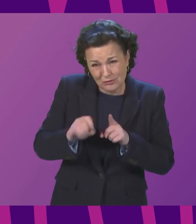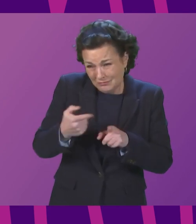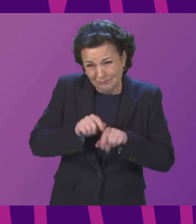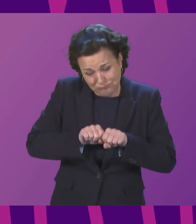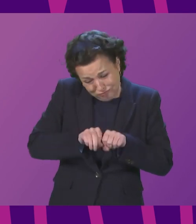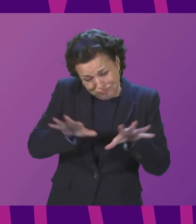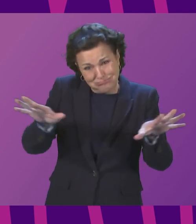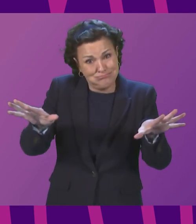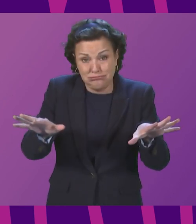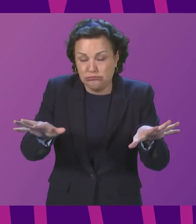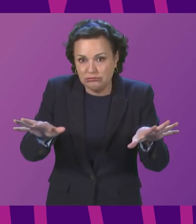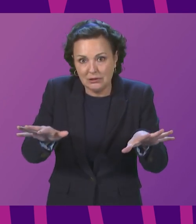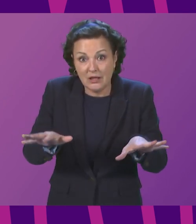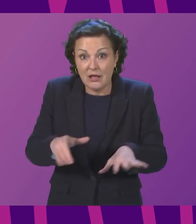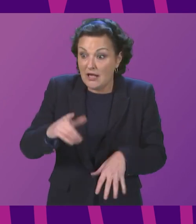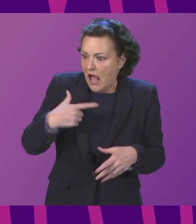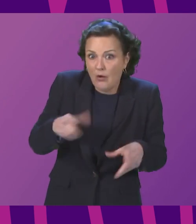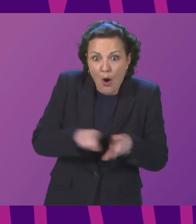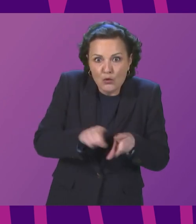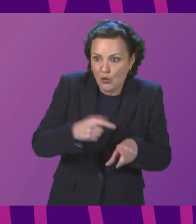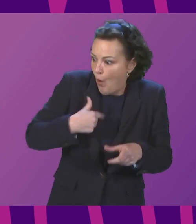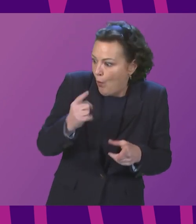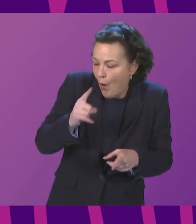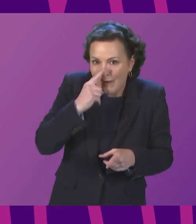that are possible within our financial resources—while they are still very important—without causing